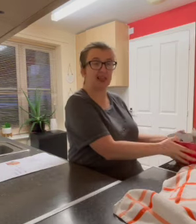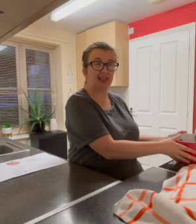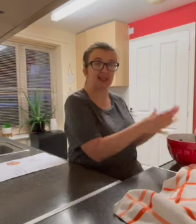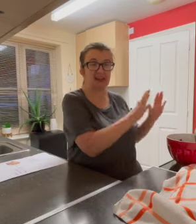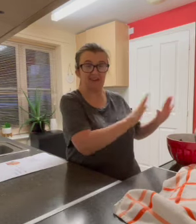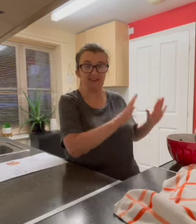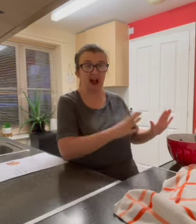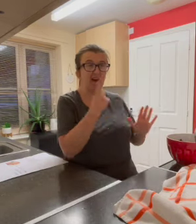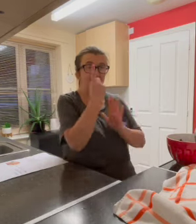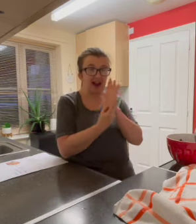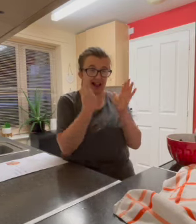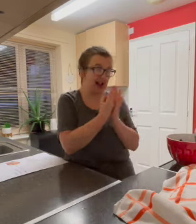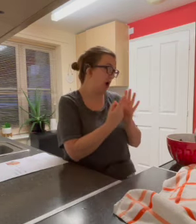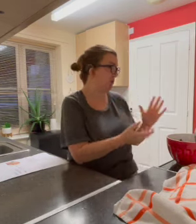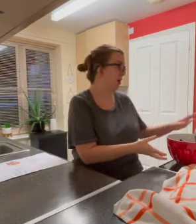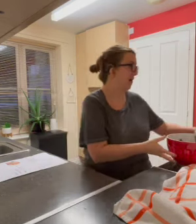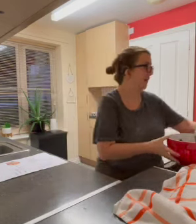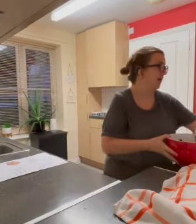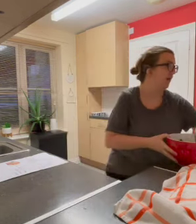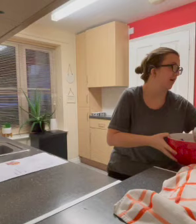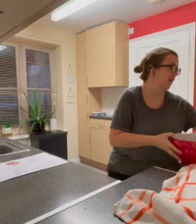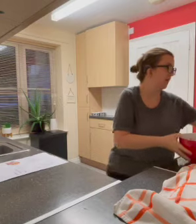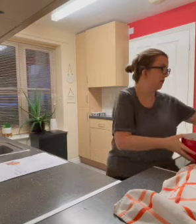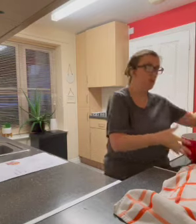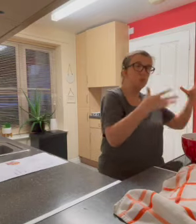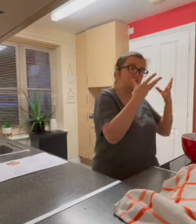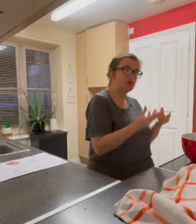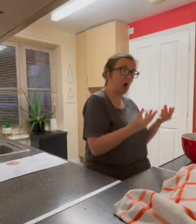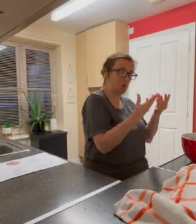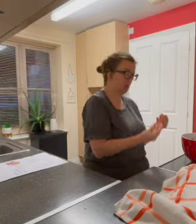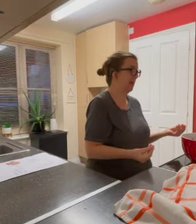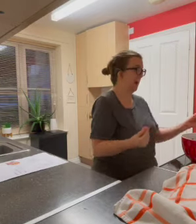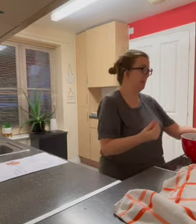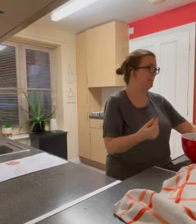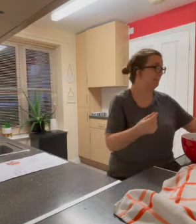Leave it to soak for one hour...